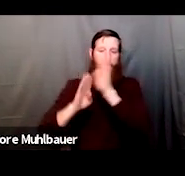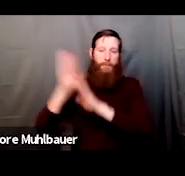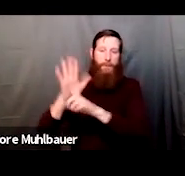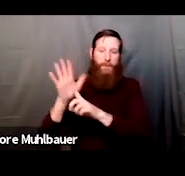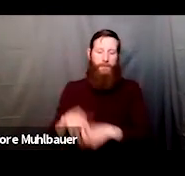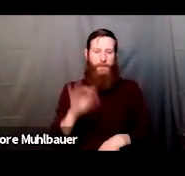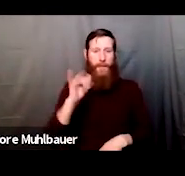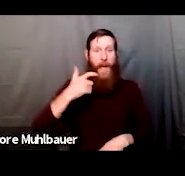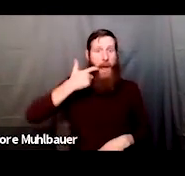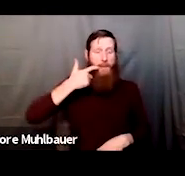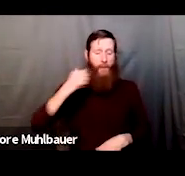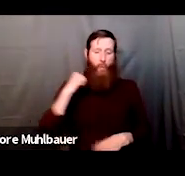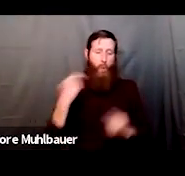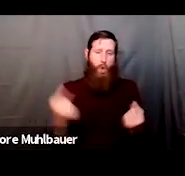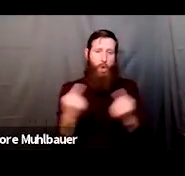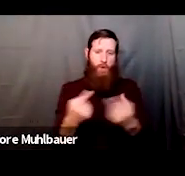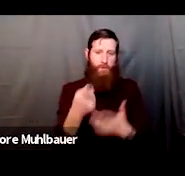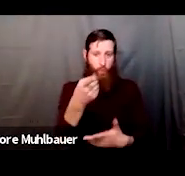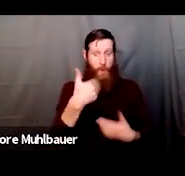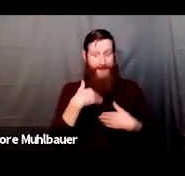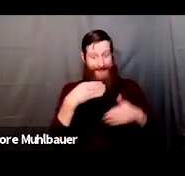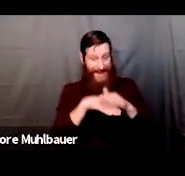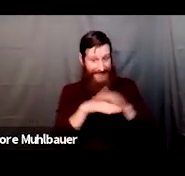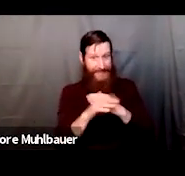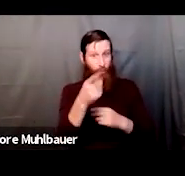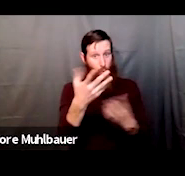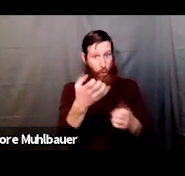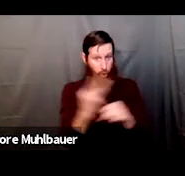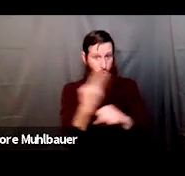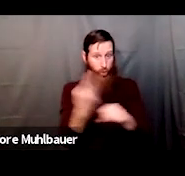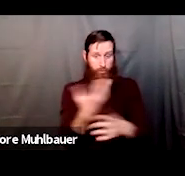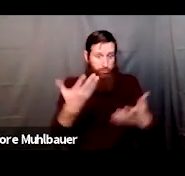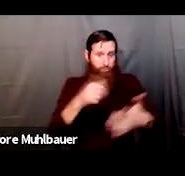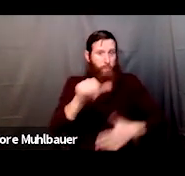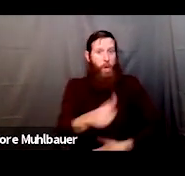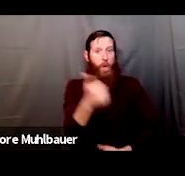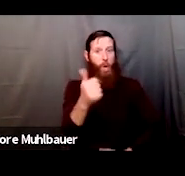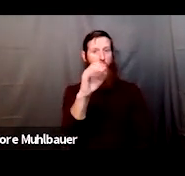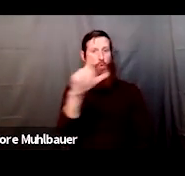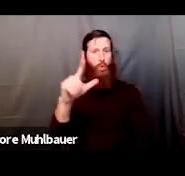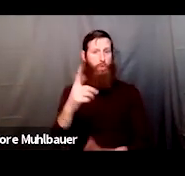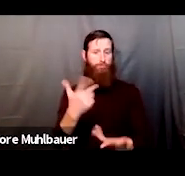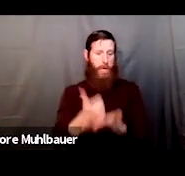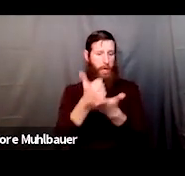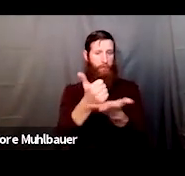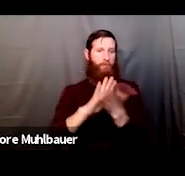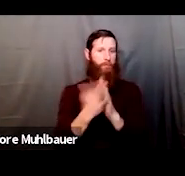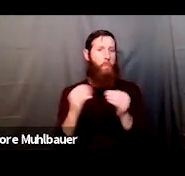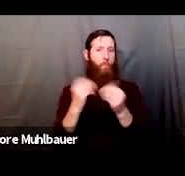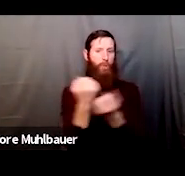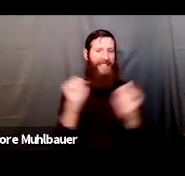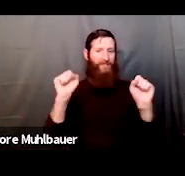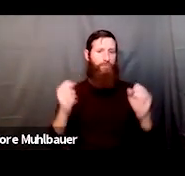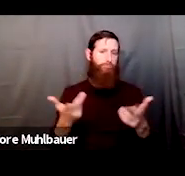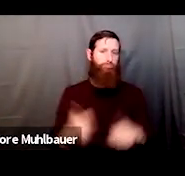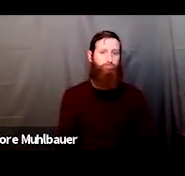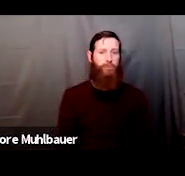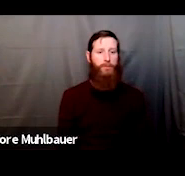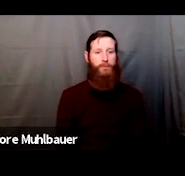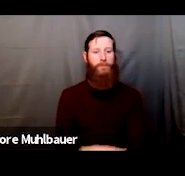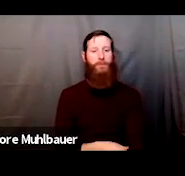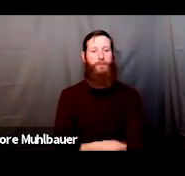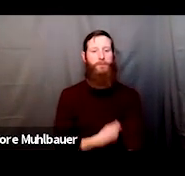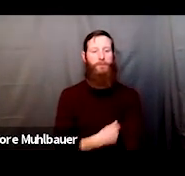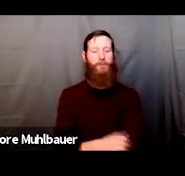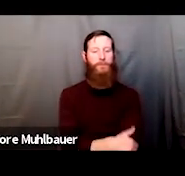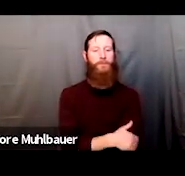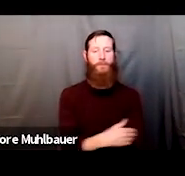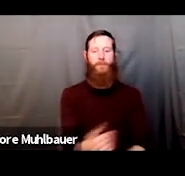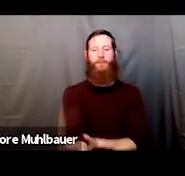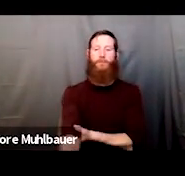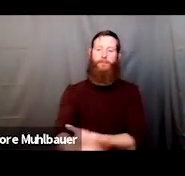then it is just another tool in your arsenal to make you safer.